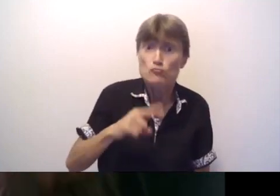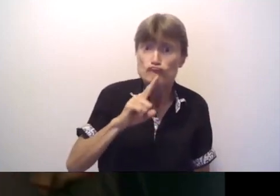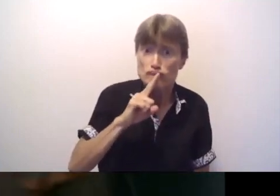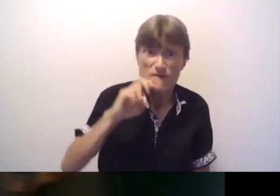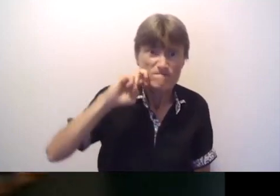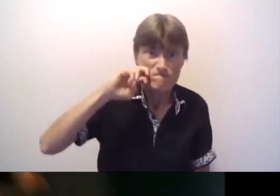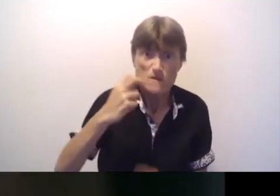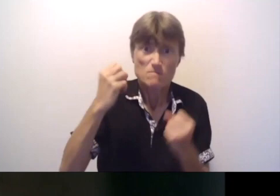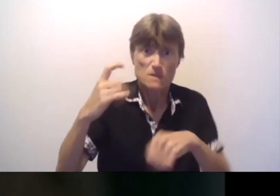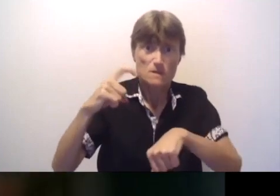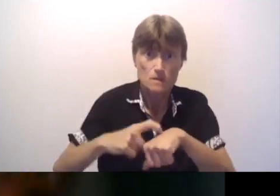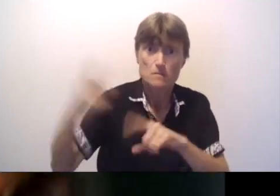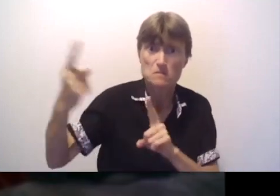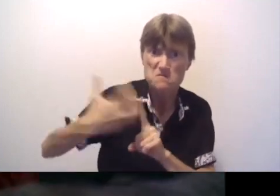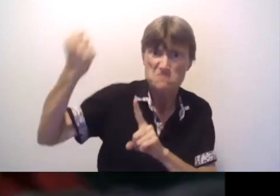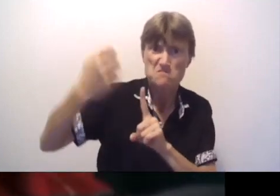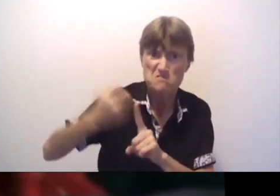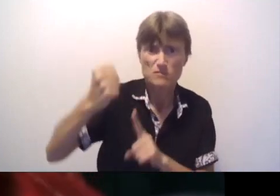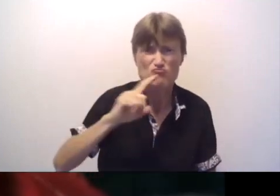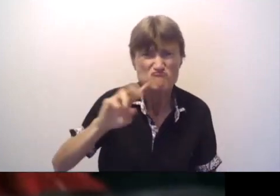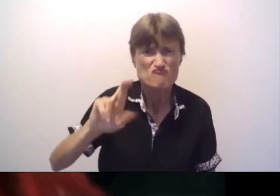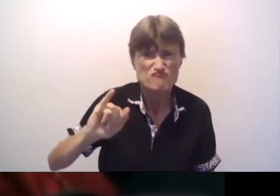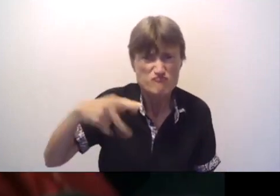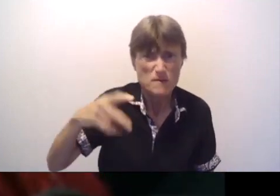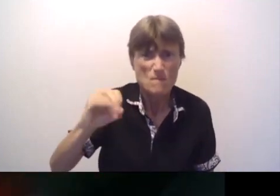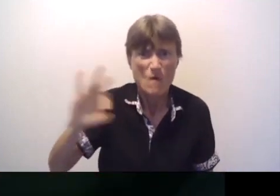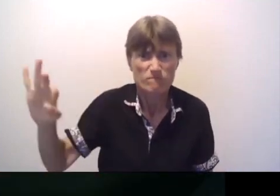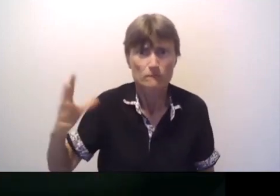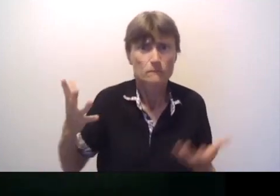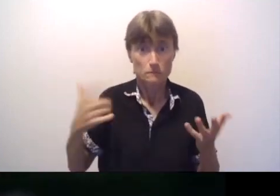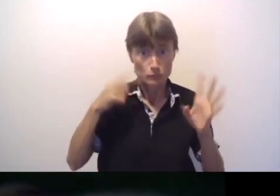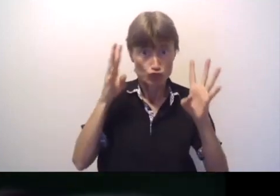i decided to stop creating creativity what do you think i can do